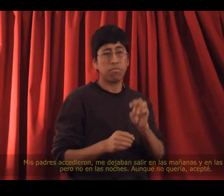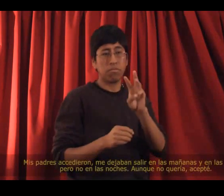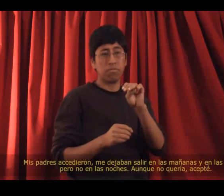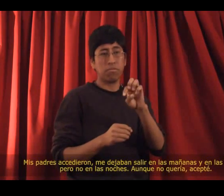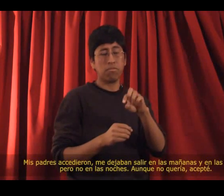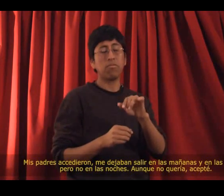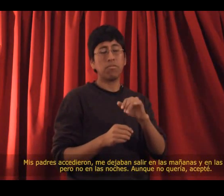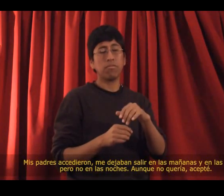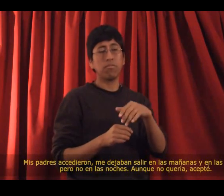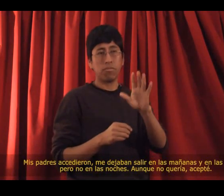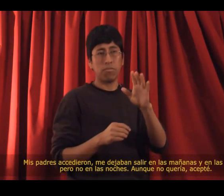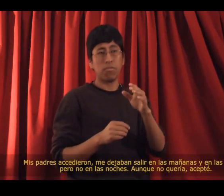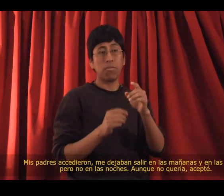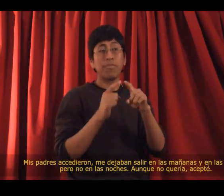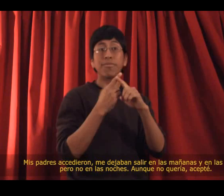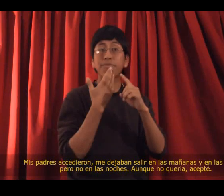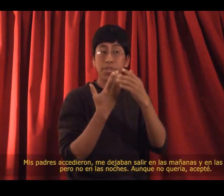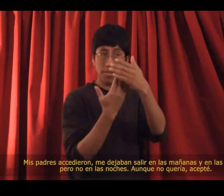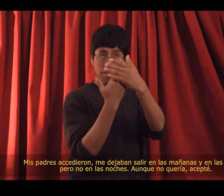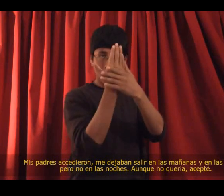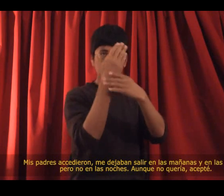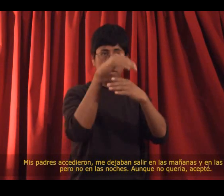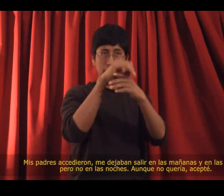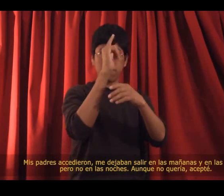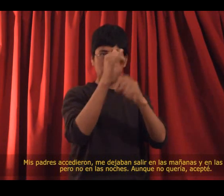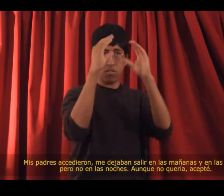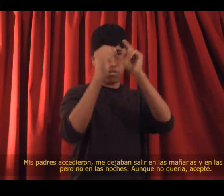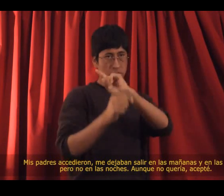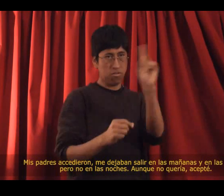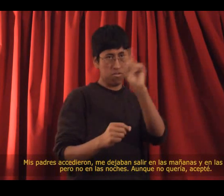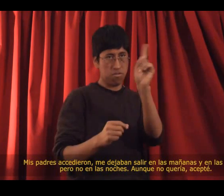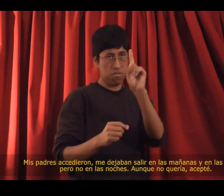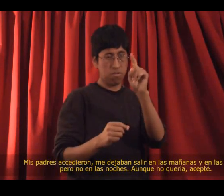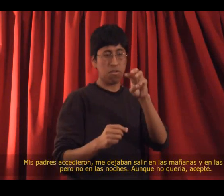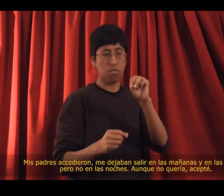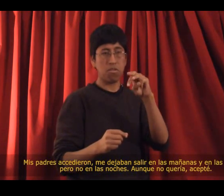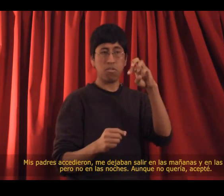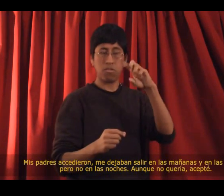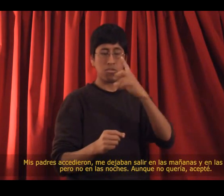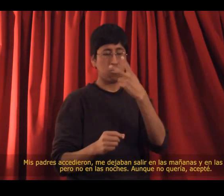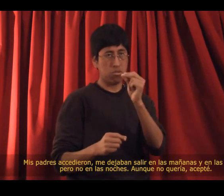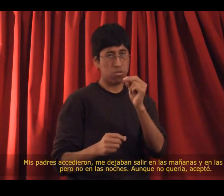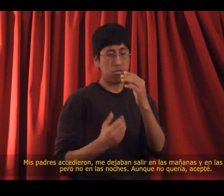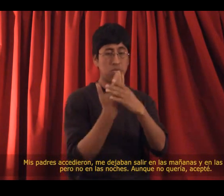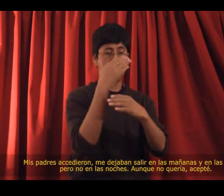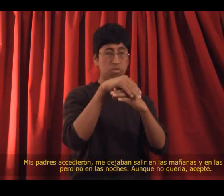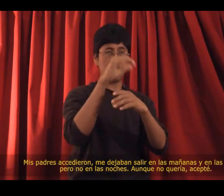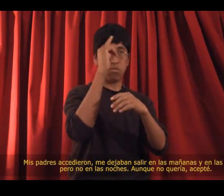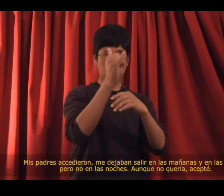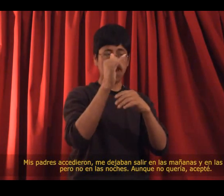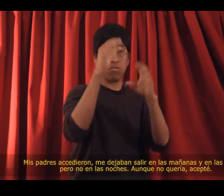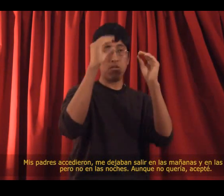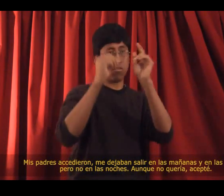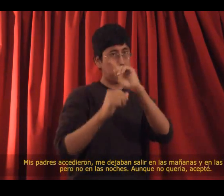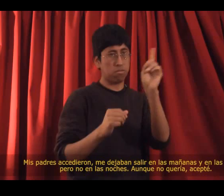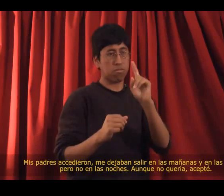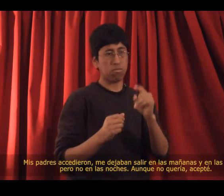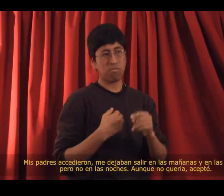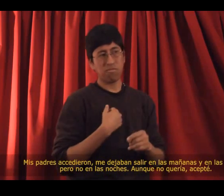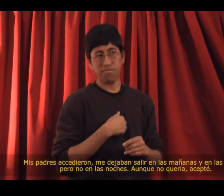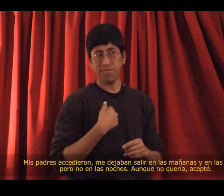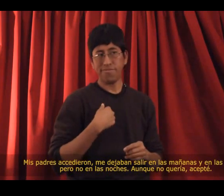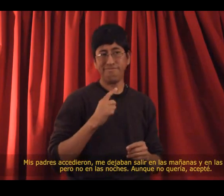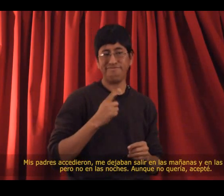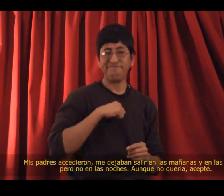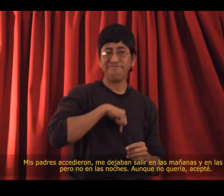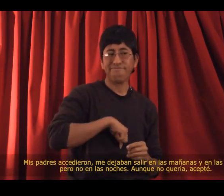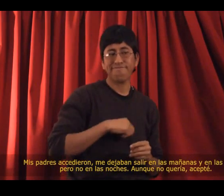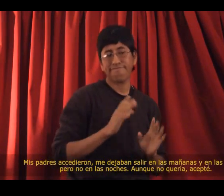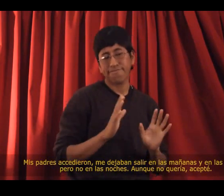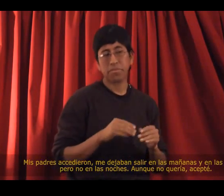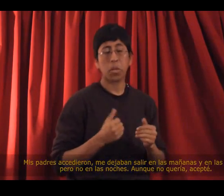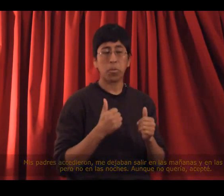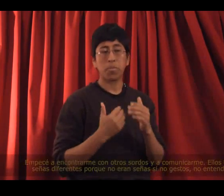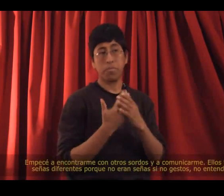My parents gave in and let me go out in the mornings and in the afternoons but not at night. Although I didn’t like these conditions, I accepted.